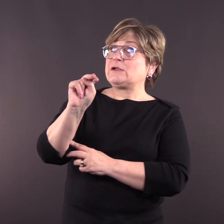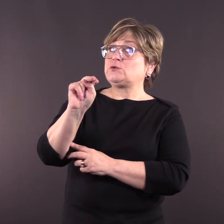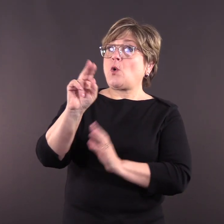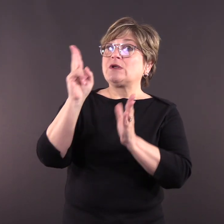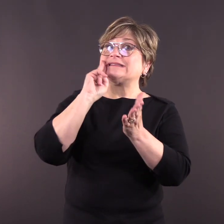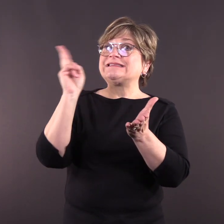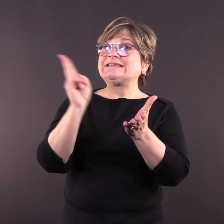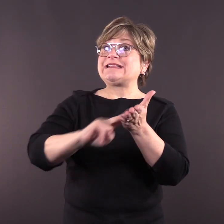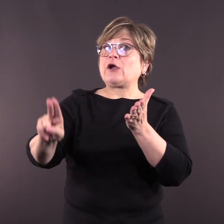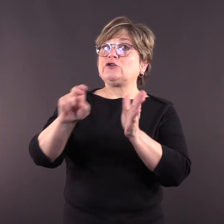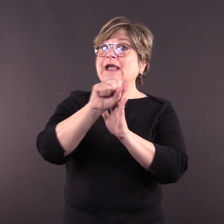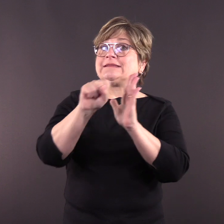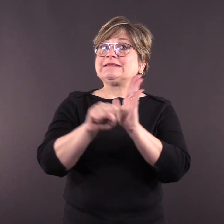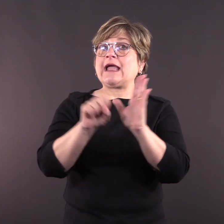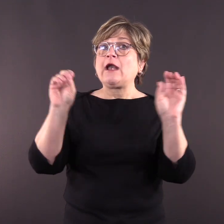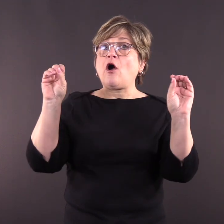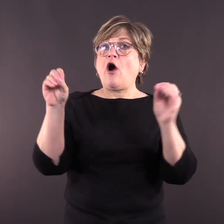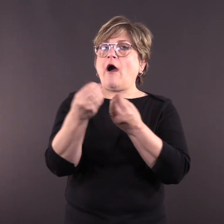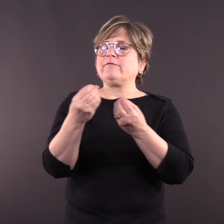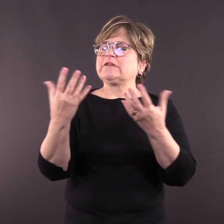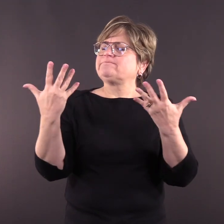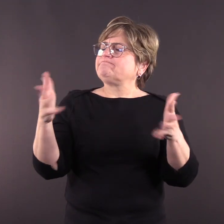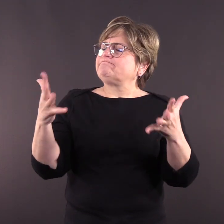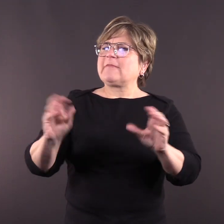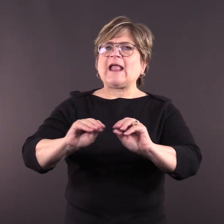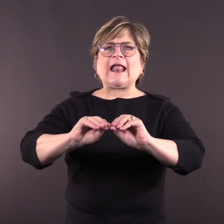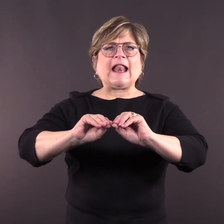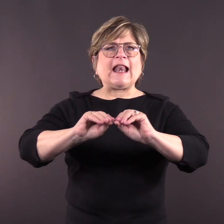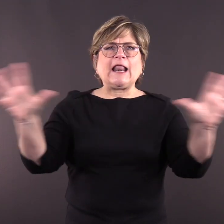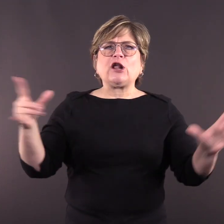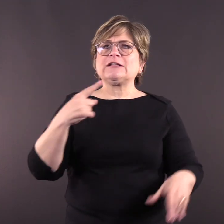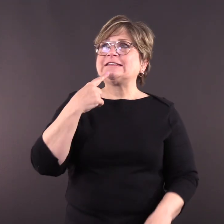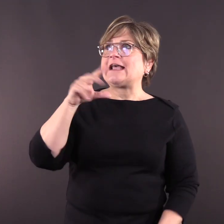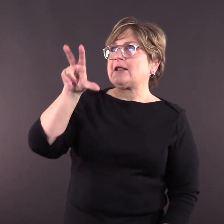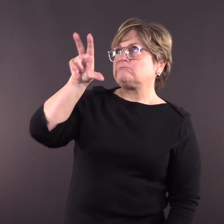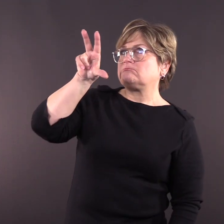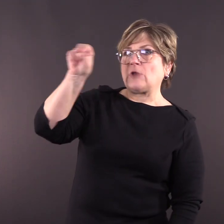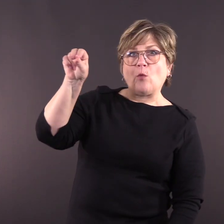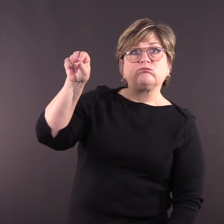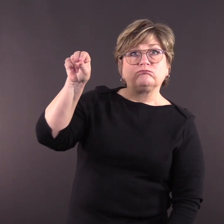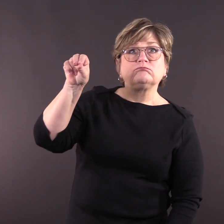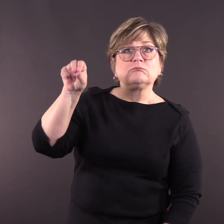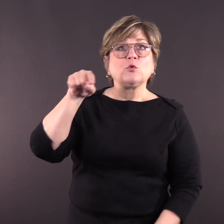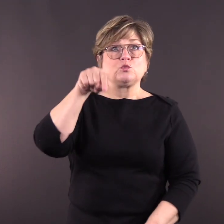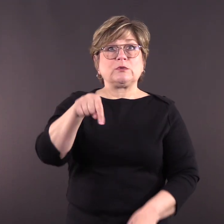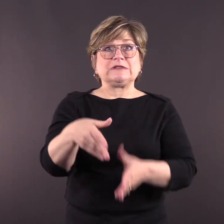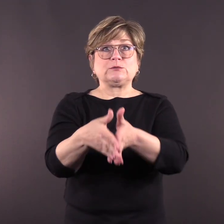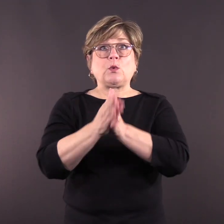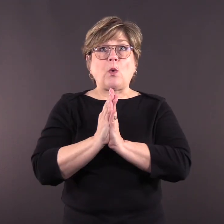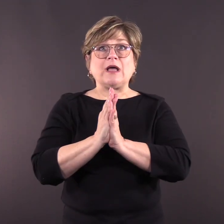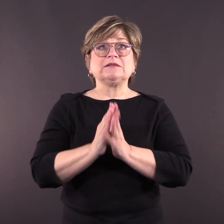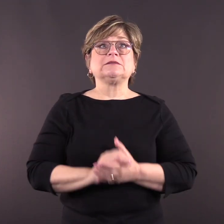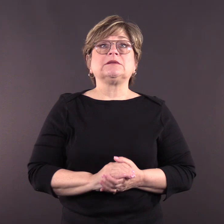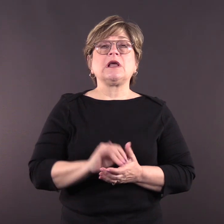The Minnesota Secretary of State’s Office has clearly said no to this request. If